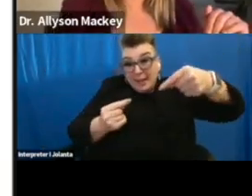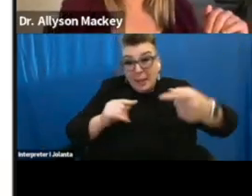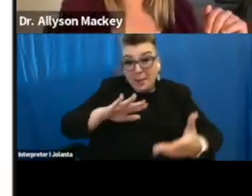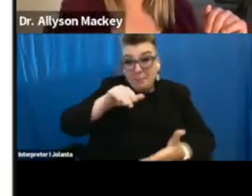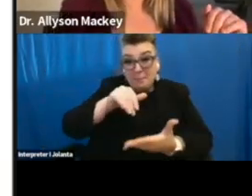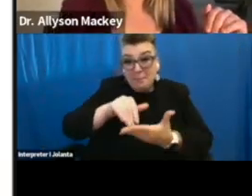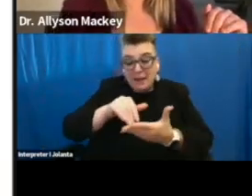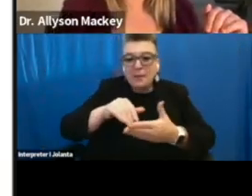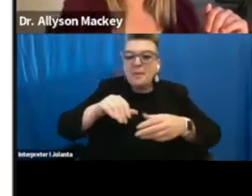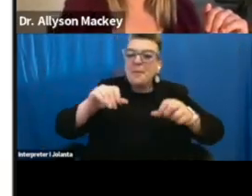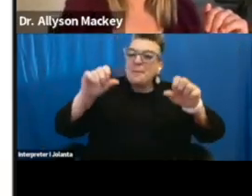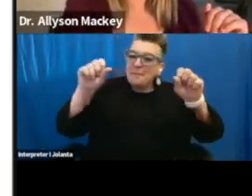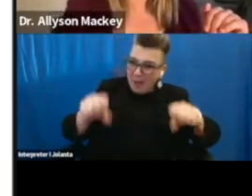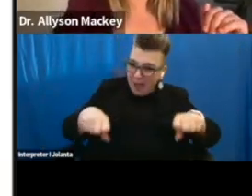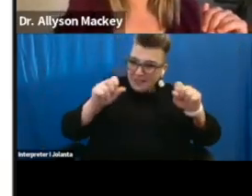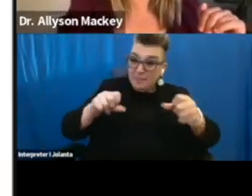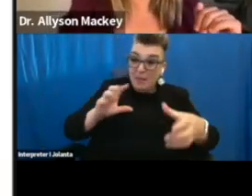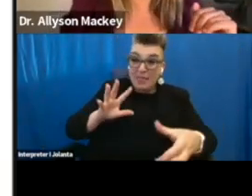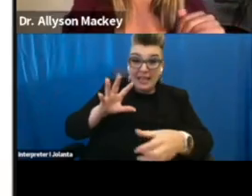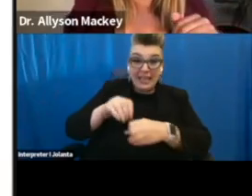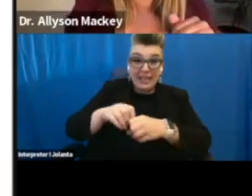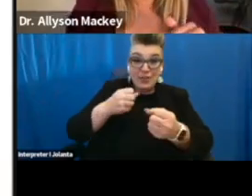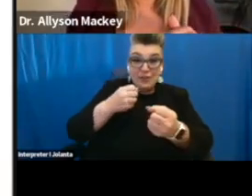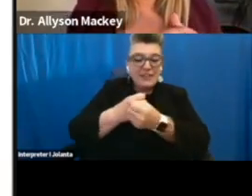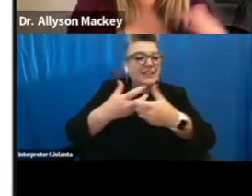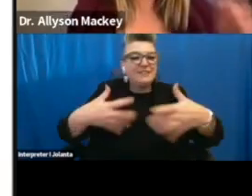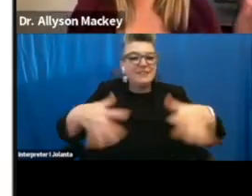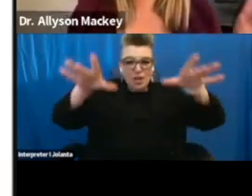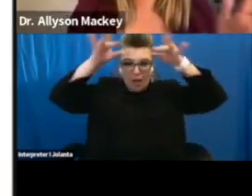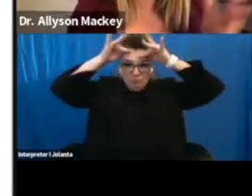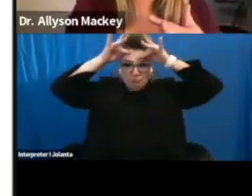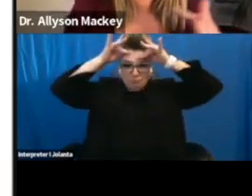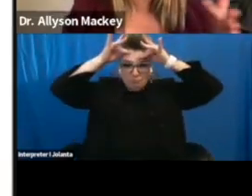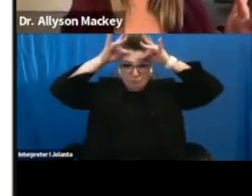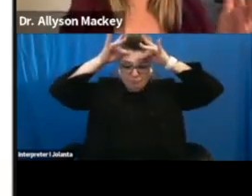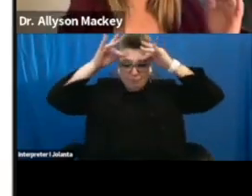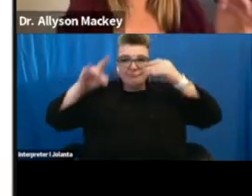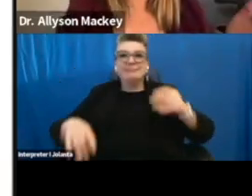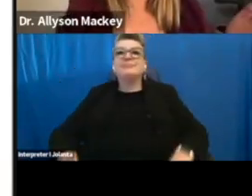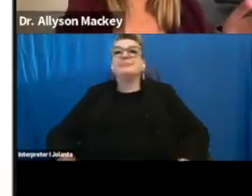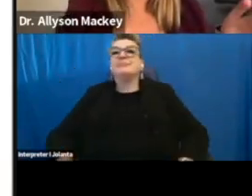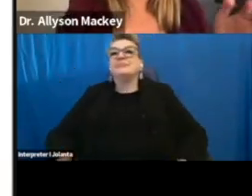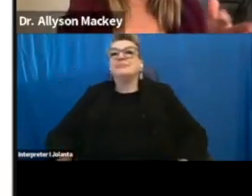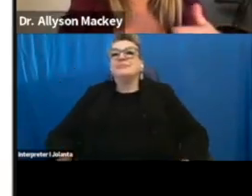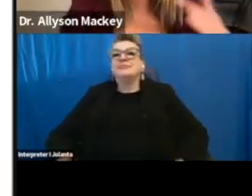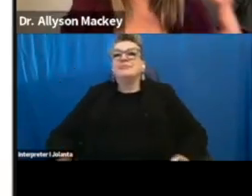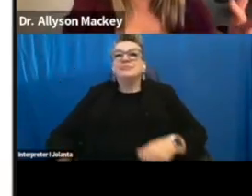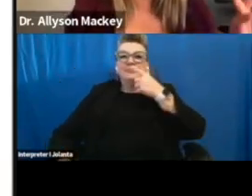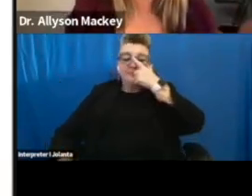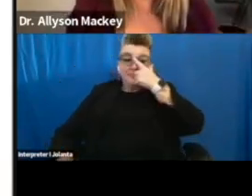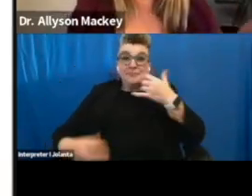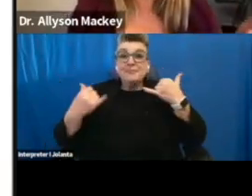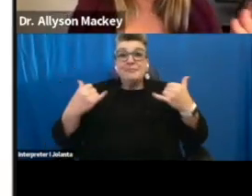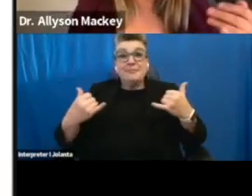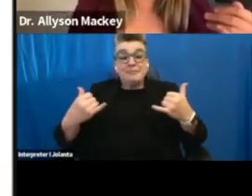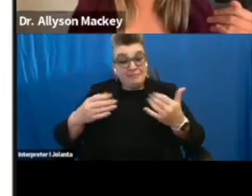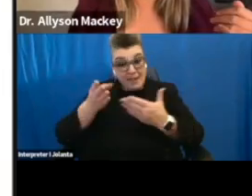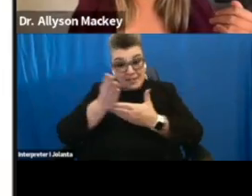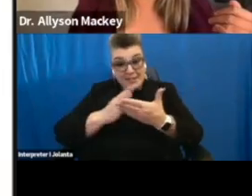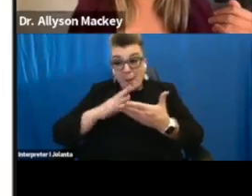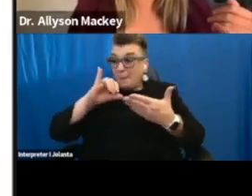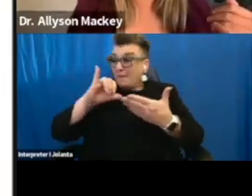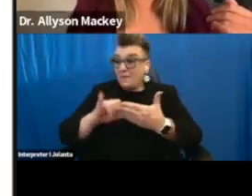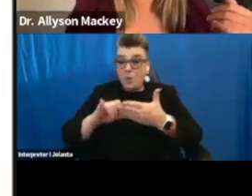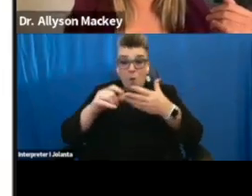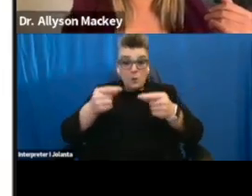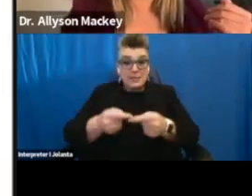place but of course we think some of these disparities start really young so we can also